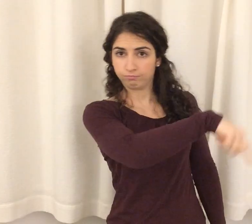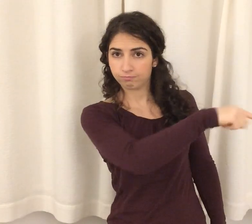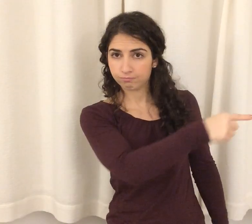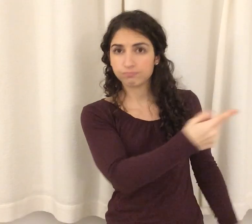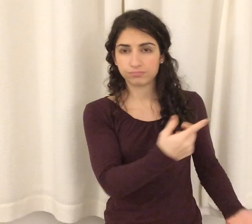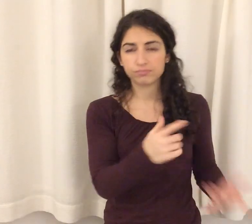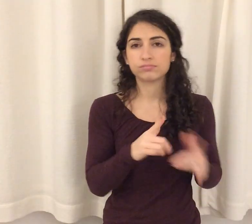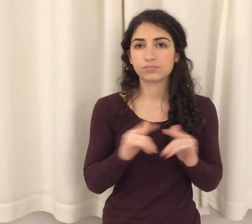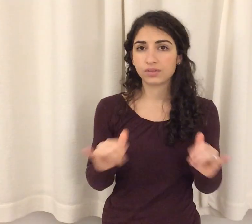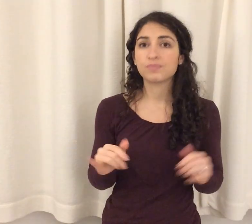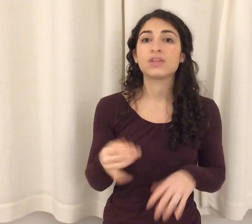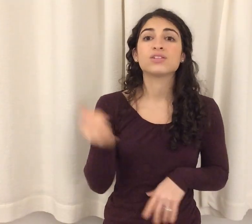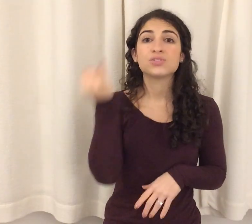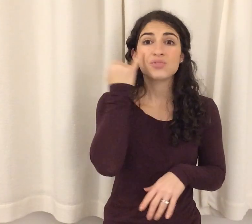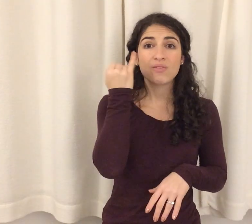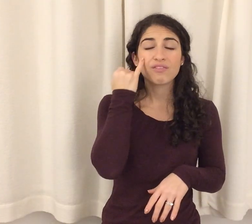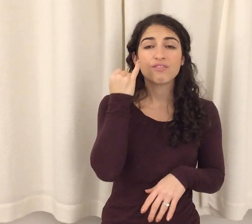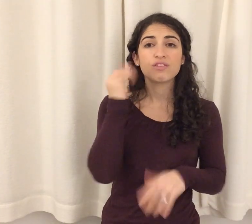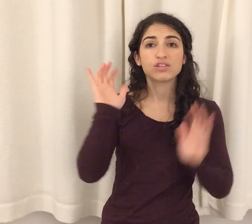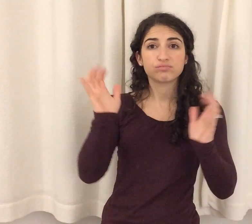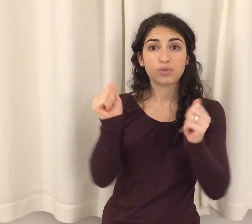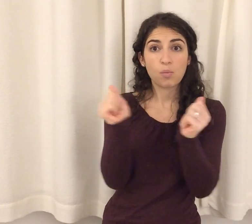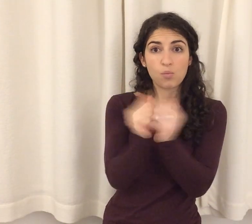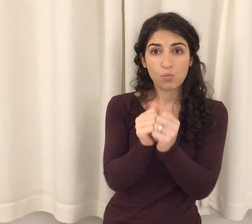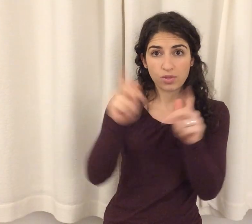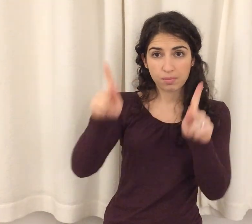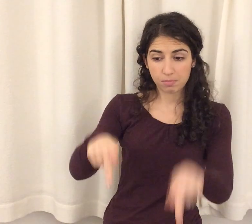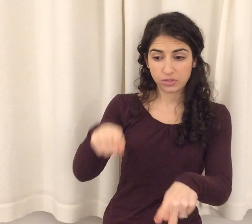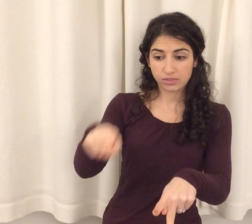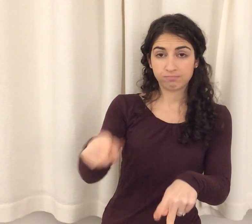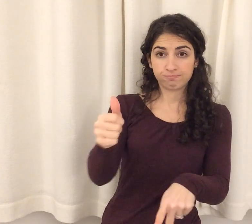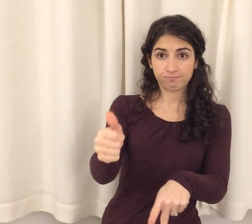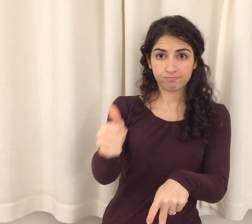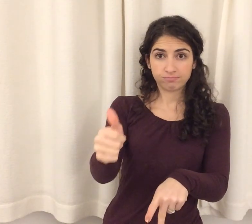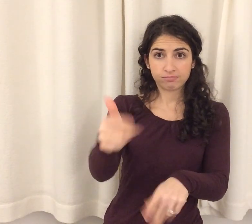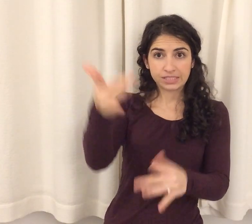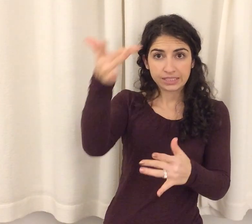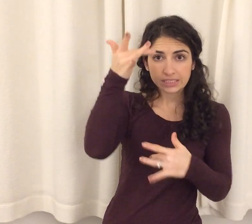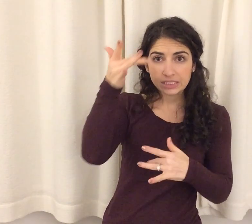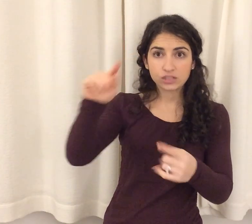by pointing. If you're talking with a